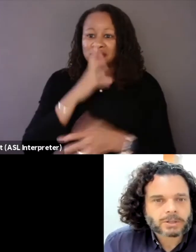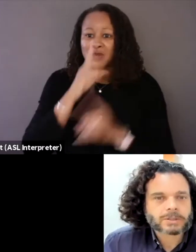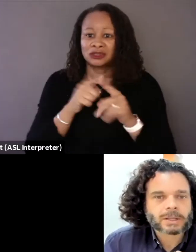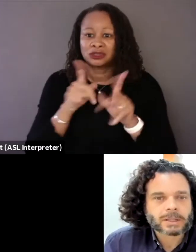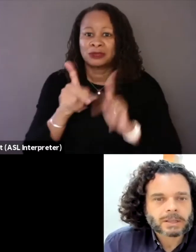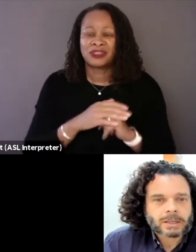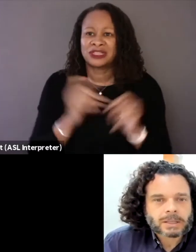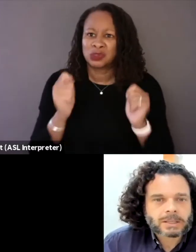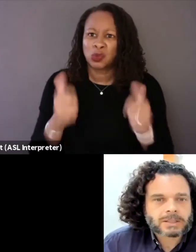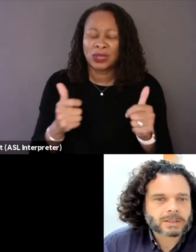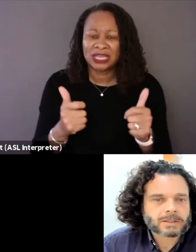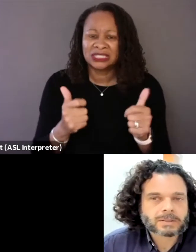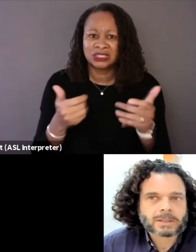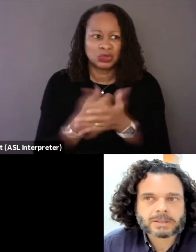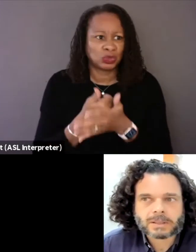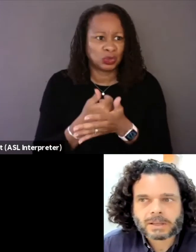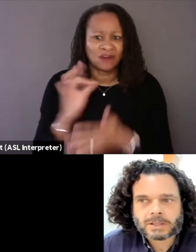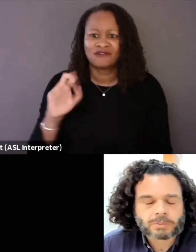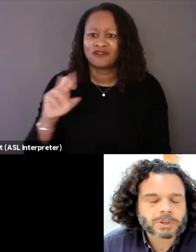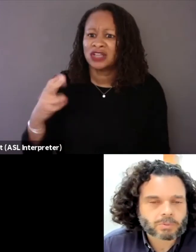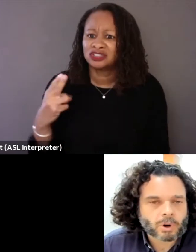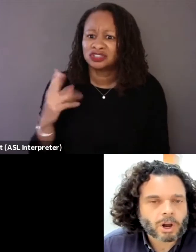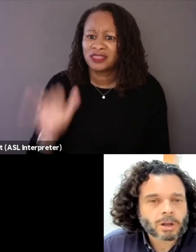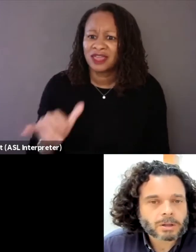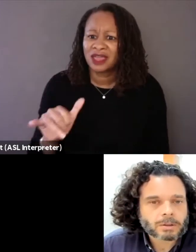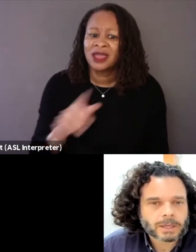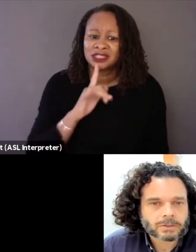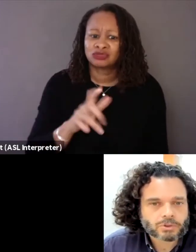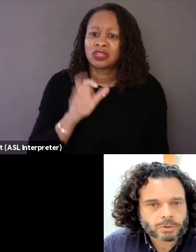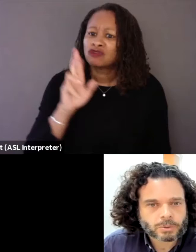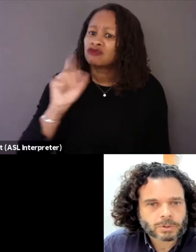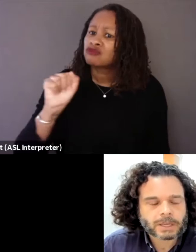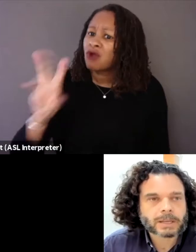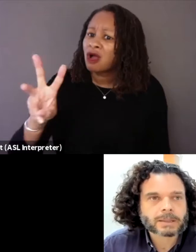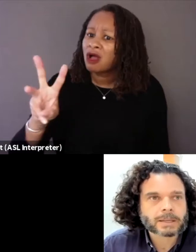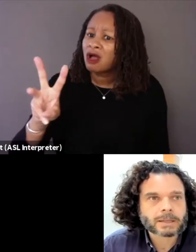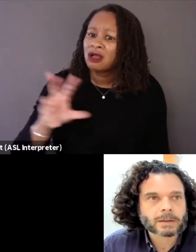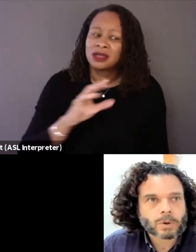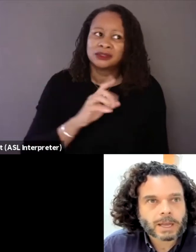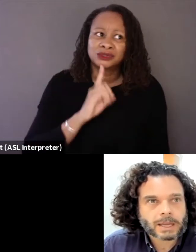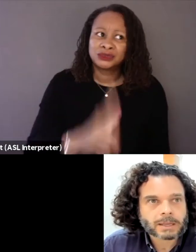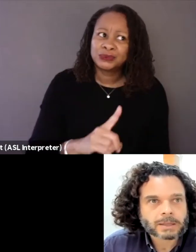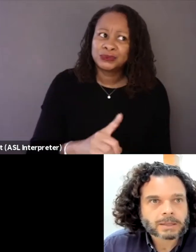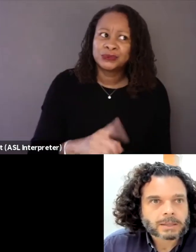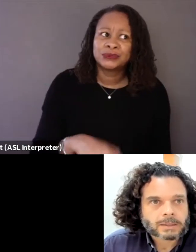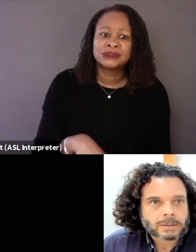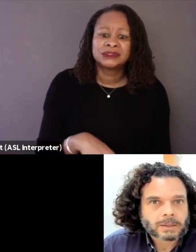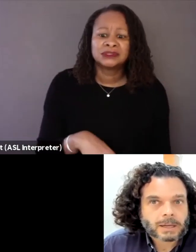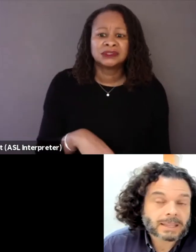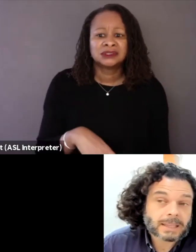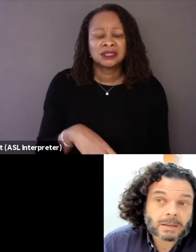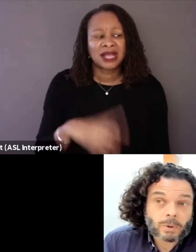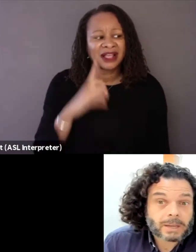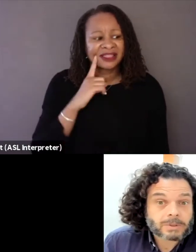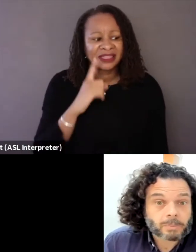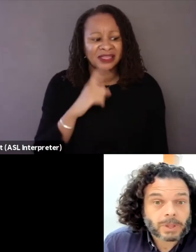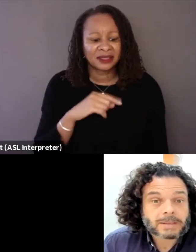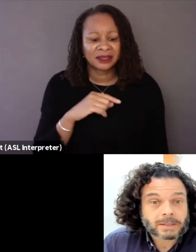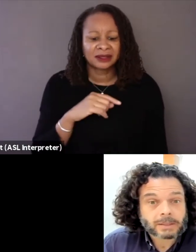It's like, it's, it's, it's, it's really raw and true. And I think in a way, I think in a way it was a blessing,